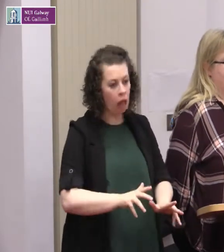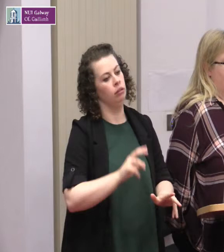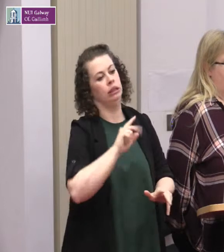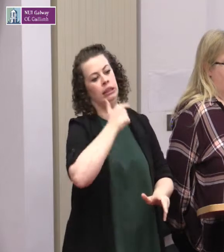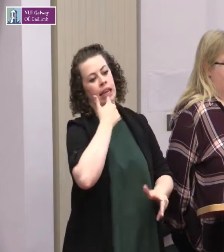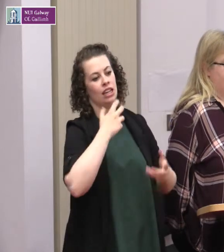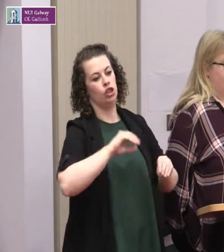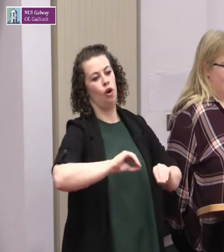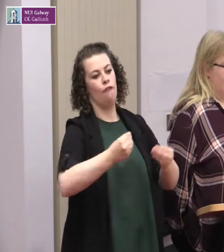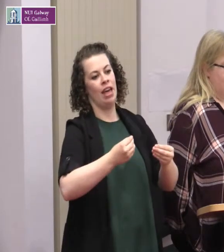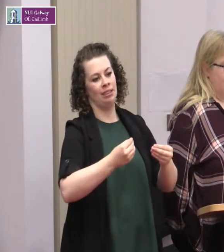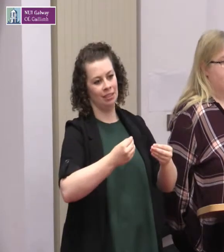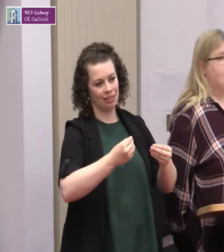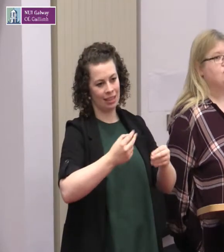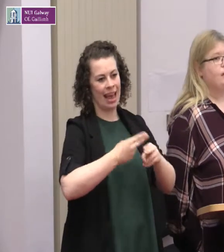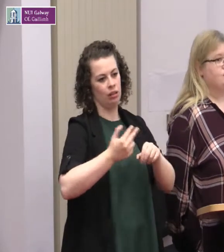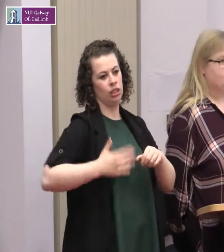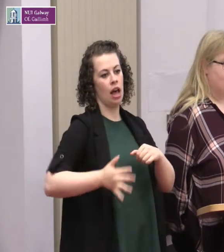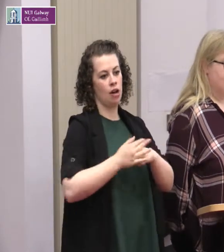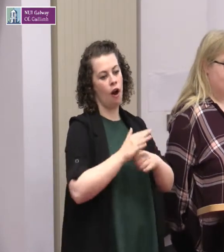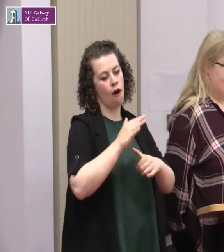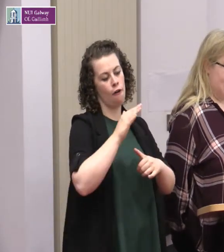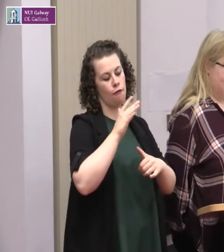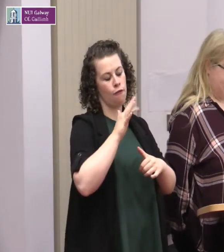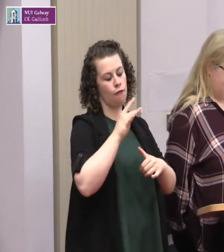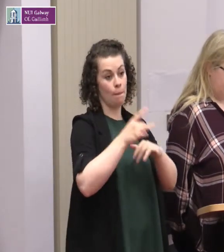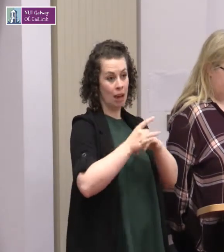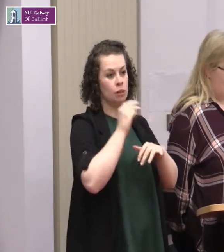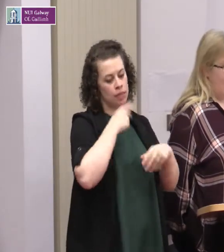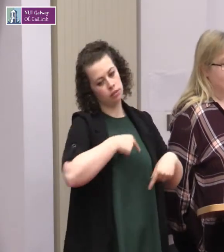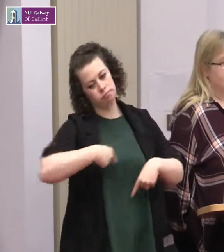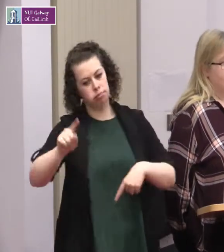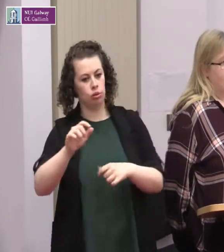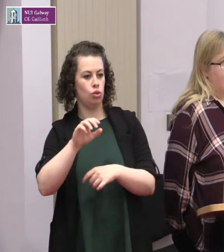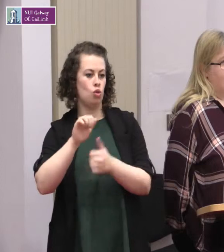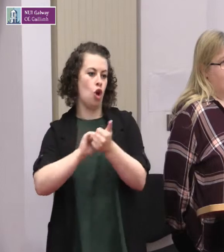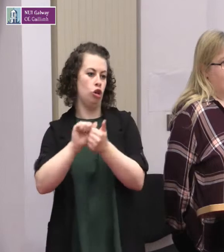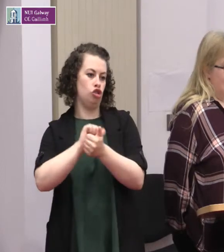of marriage, you are sent to a Magdalene laundry.